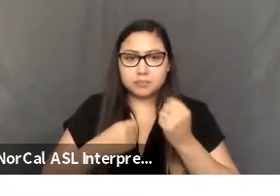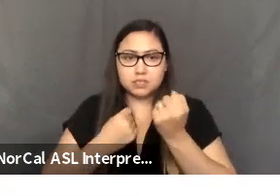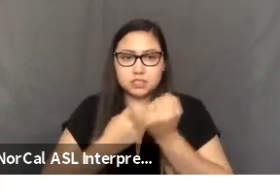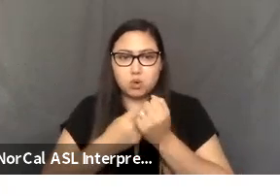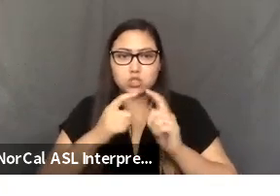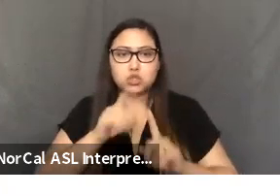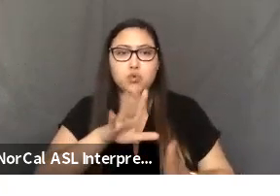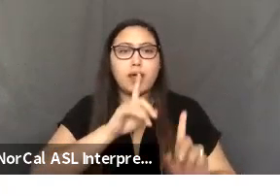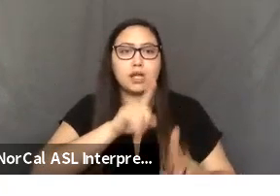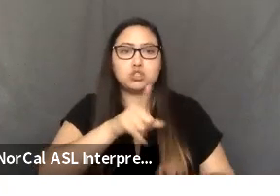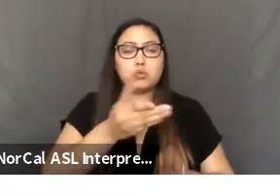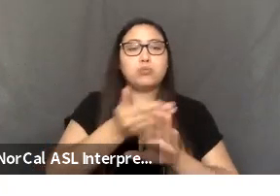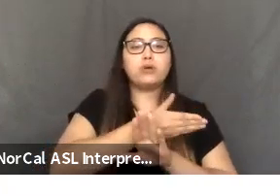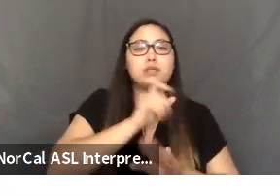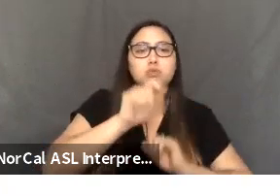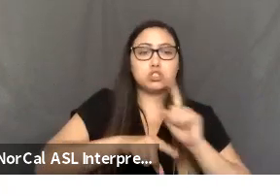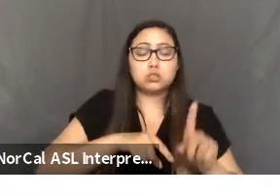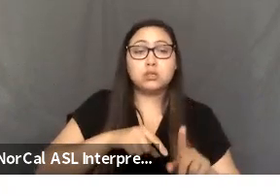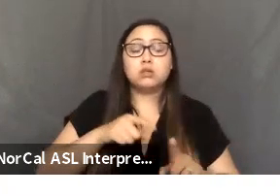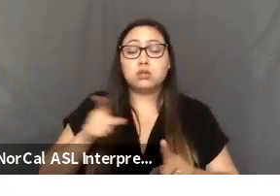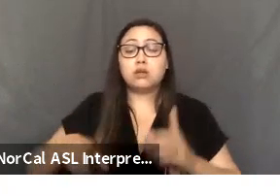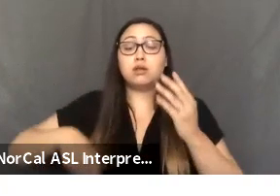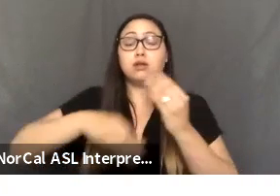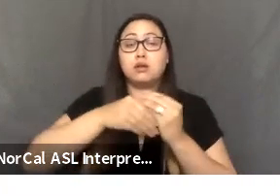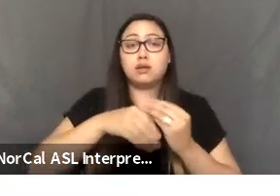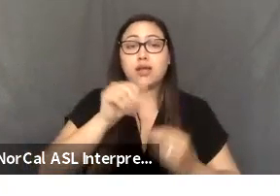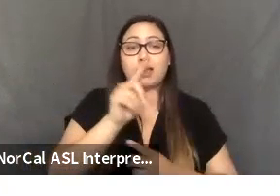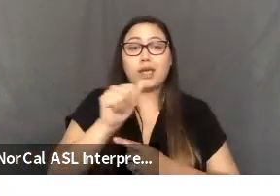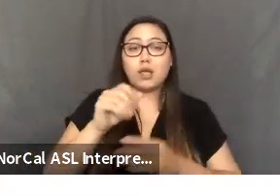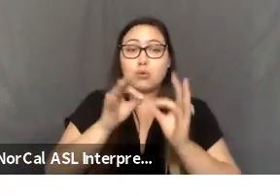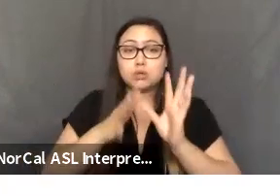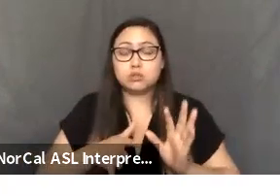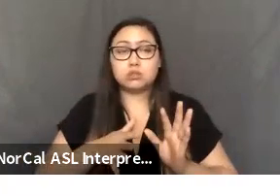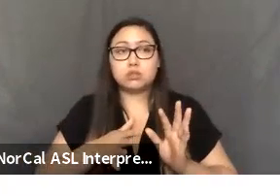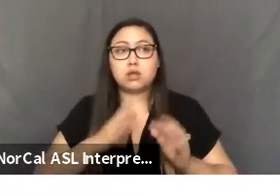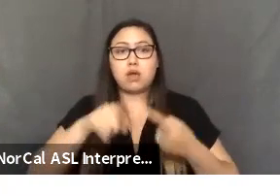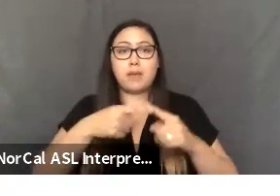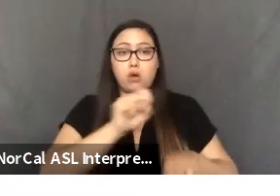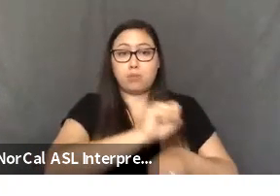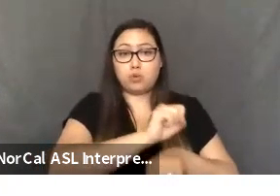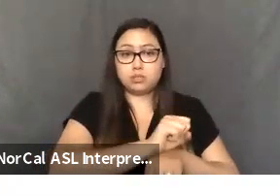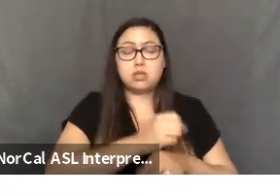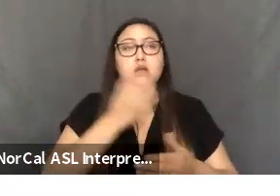question saying "The ADA coordinator question regarding employees can probably be summed up